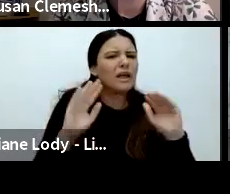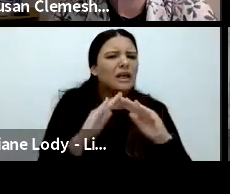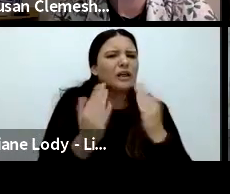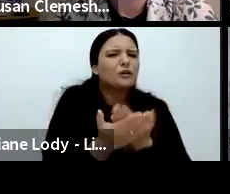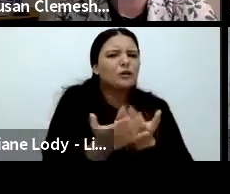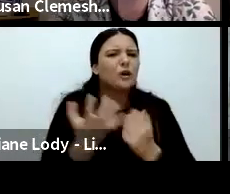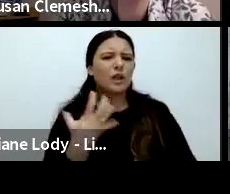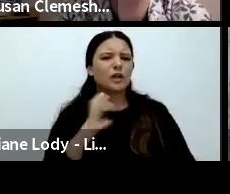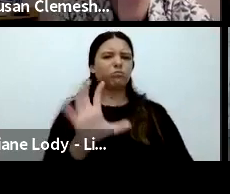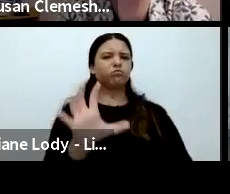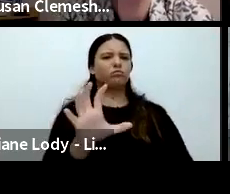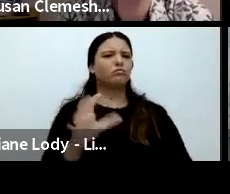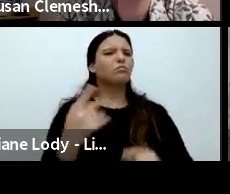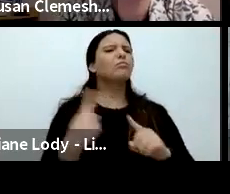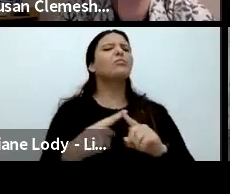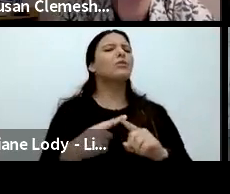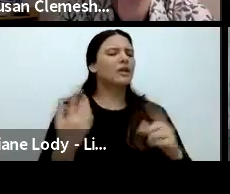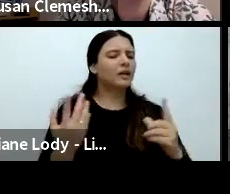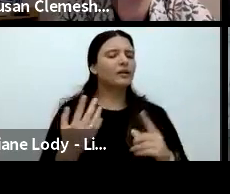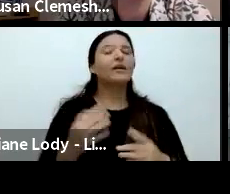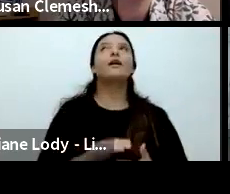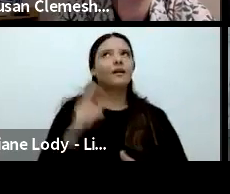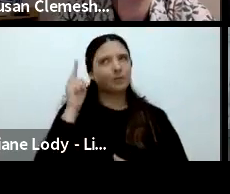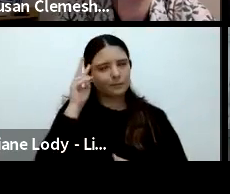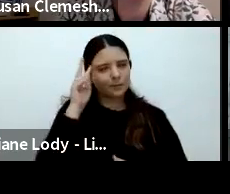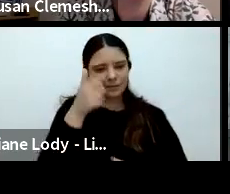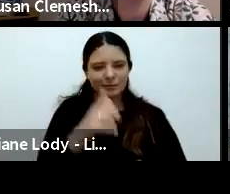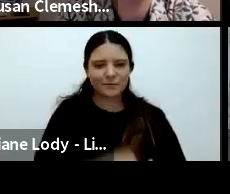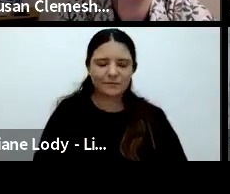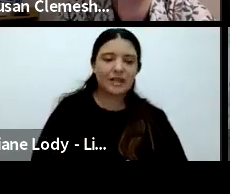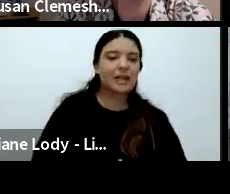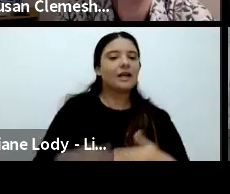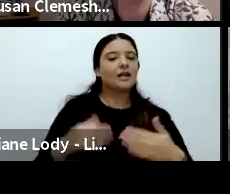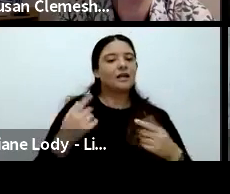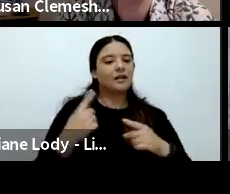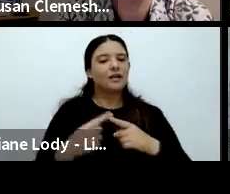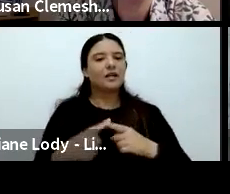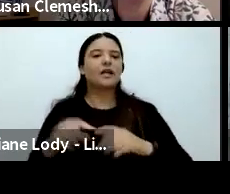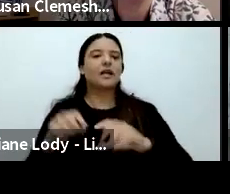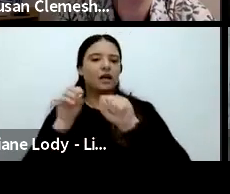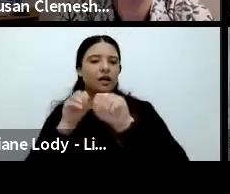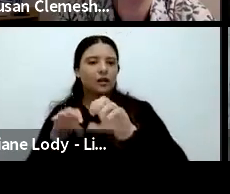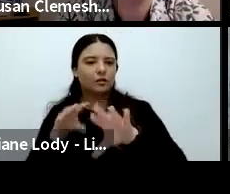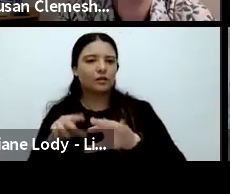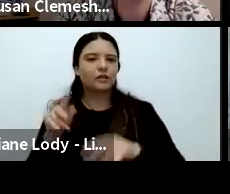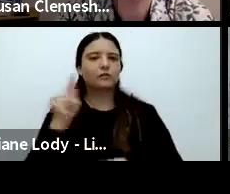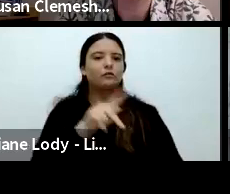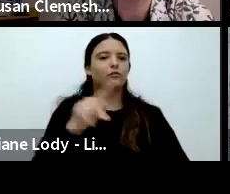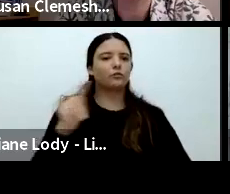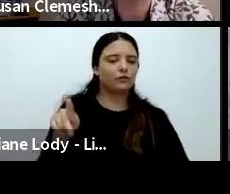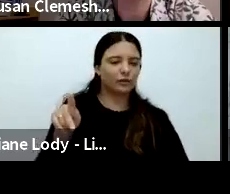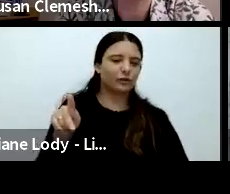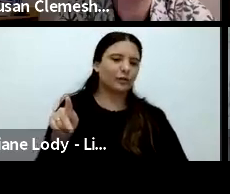and I. I, whether teacher I, whether teacher education has whether teacher education has Even the capacity.